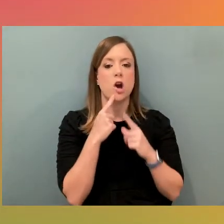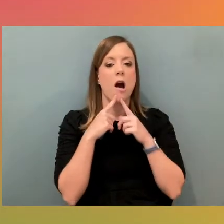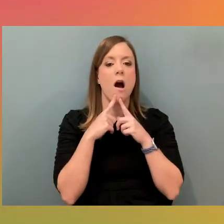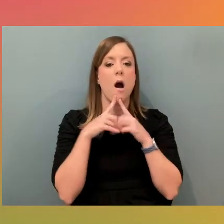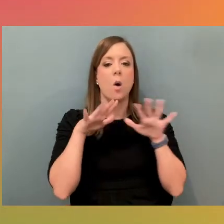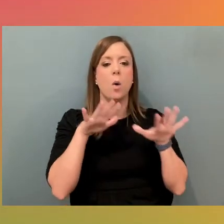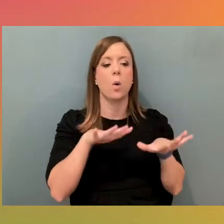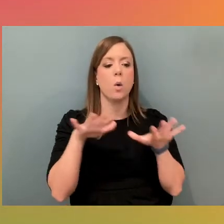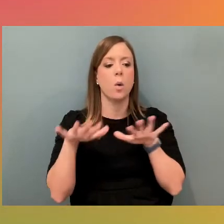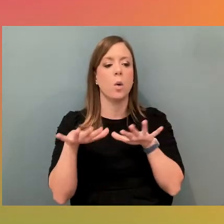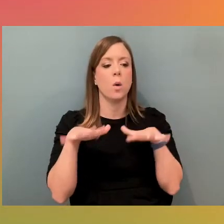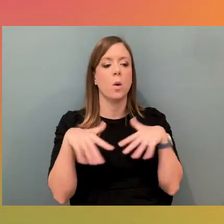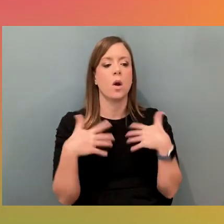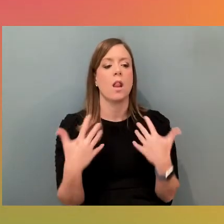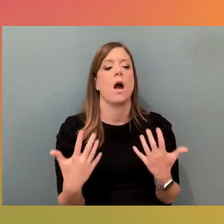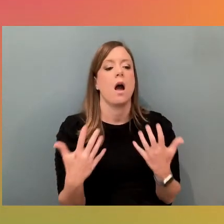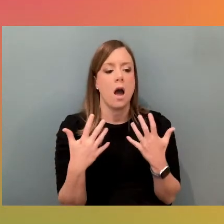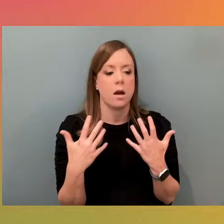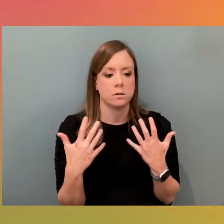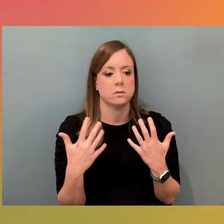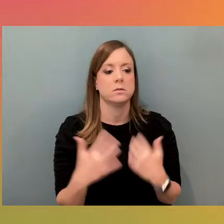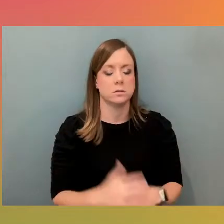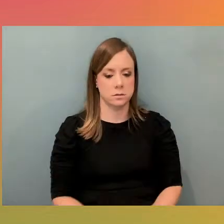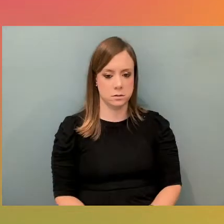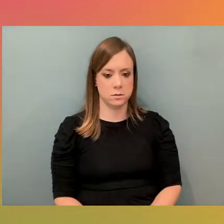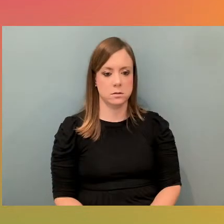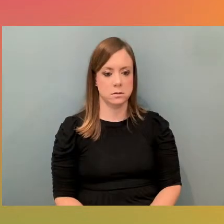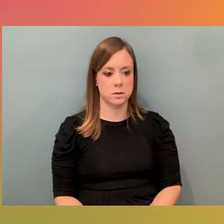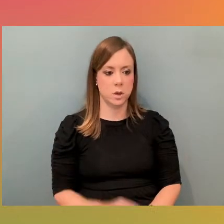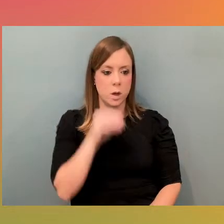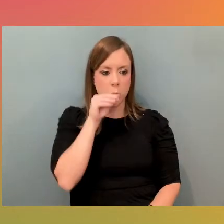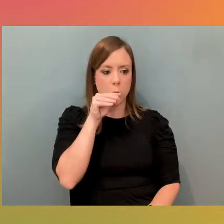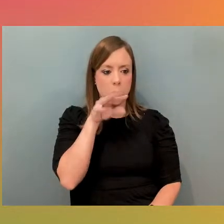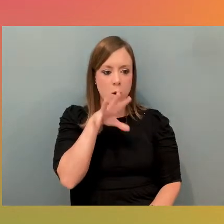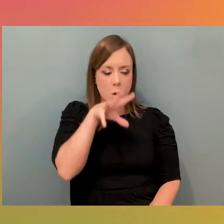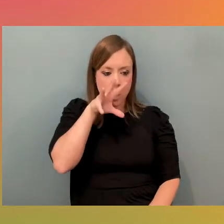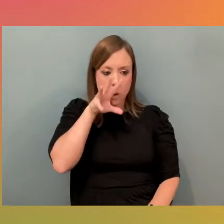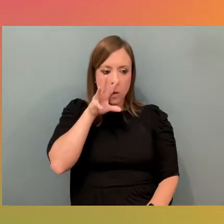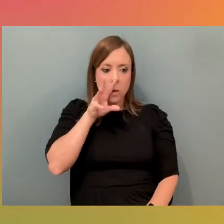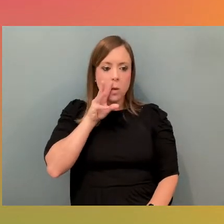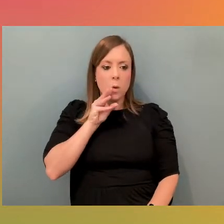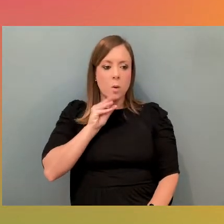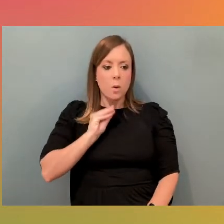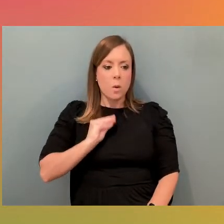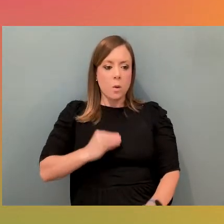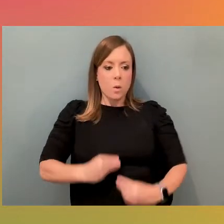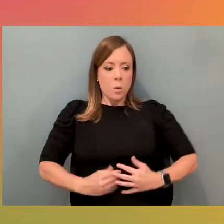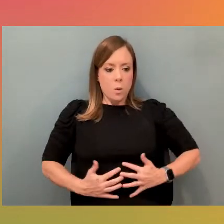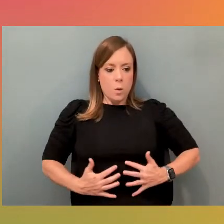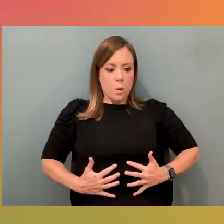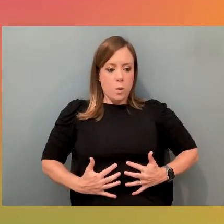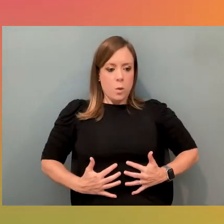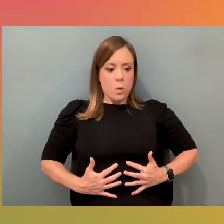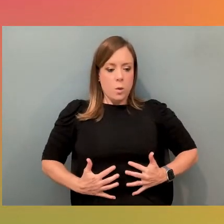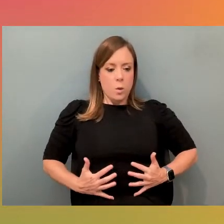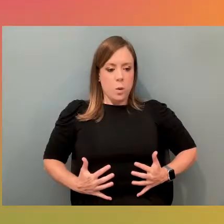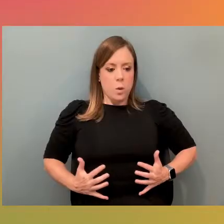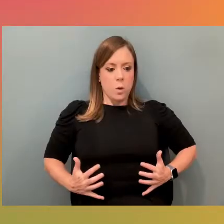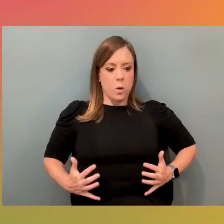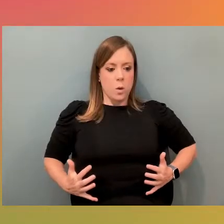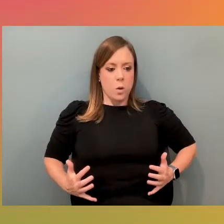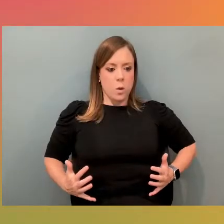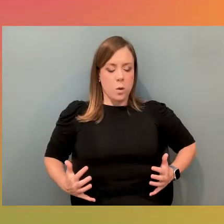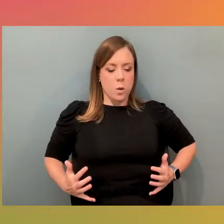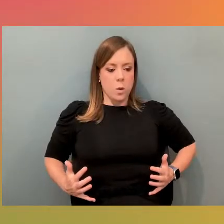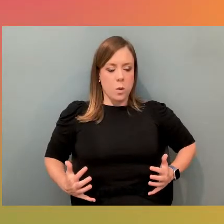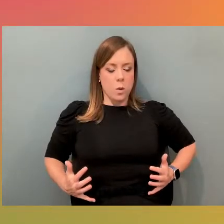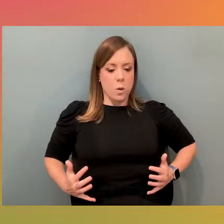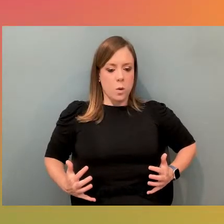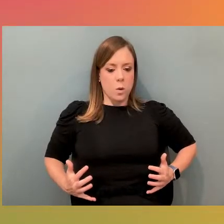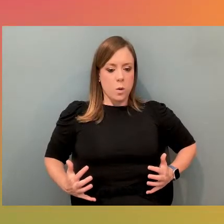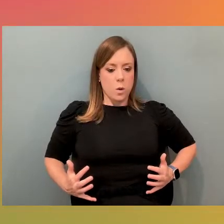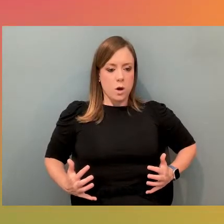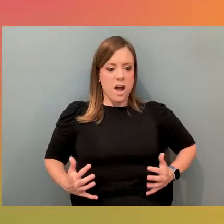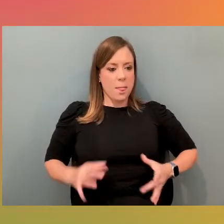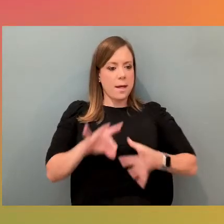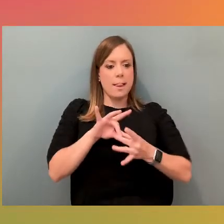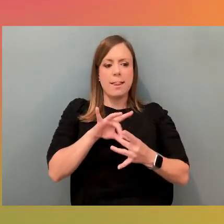MAKE A LITTLE SPACE IN YOUR